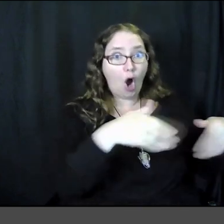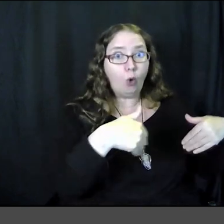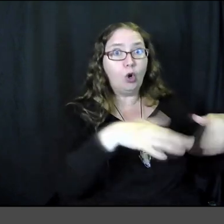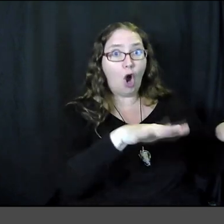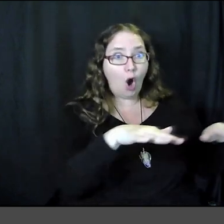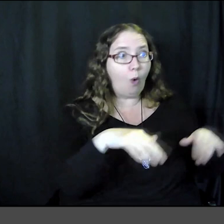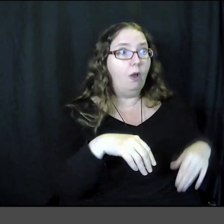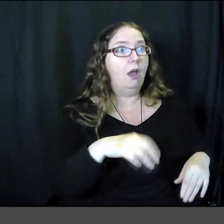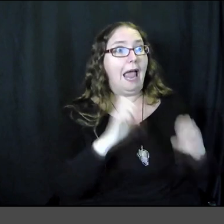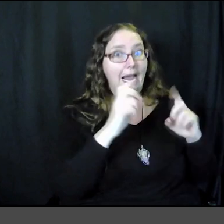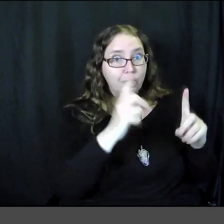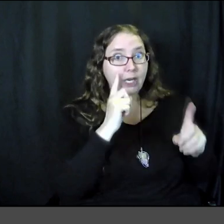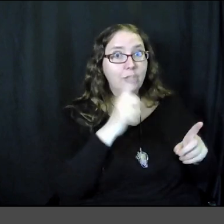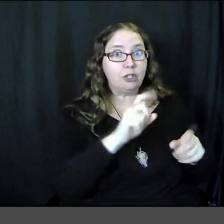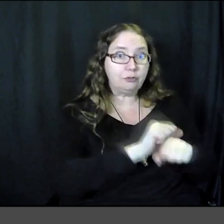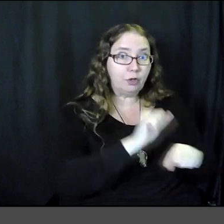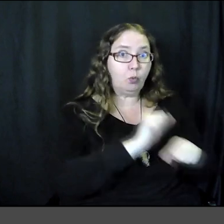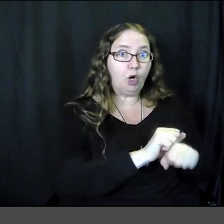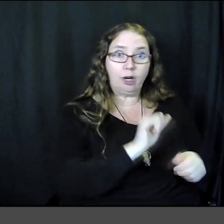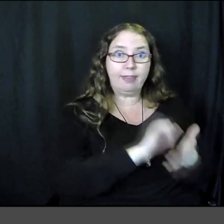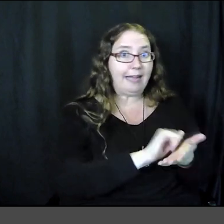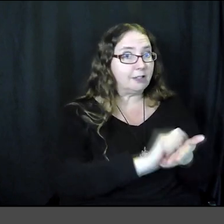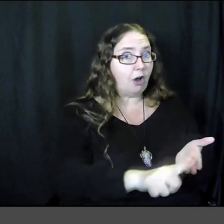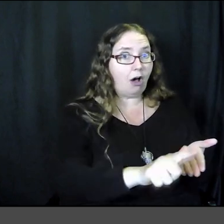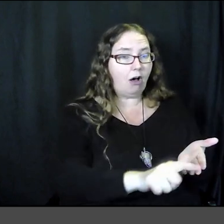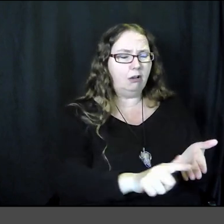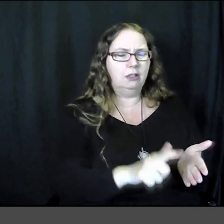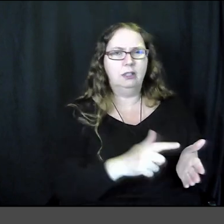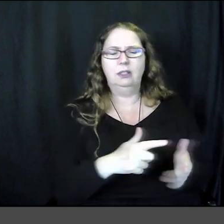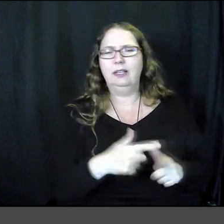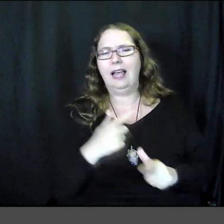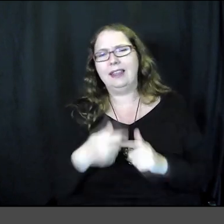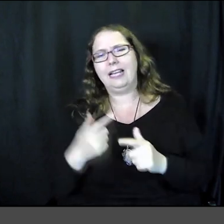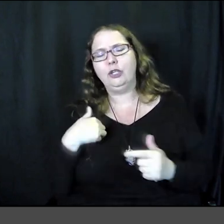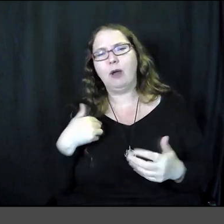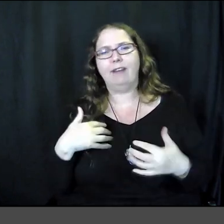AND THEN YOU HAVE THE DIS, THE DISDAIN FOR PUBLIC EDUCATION,